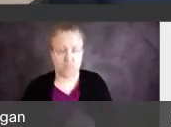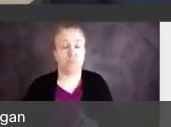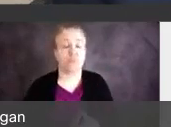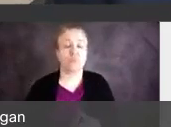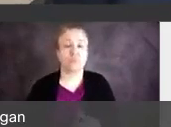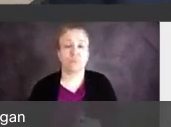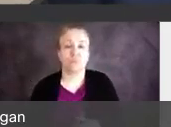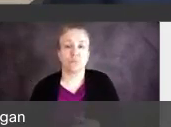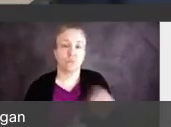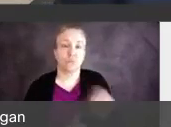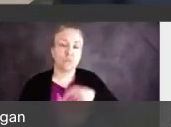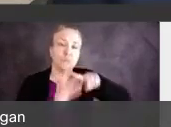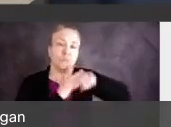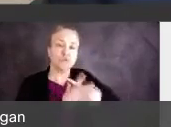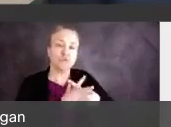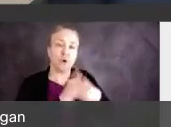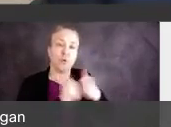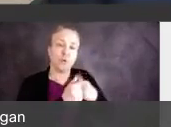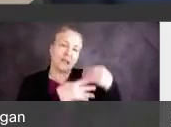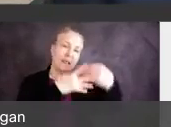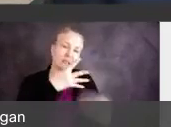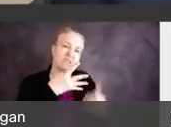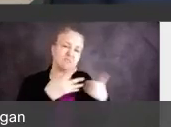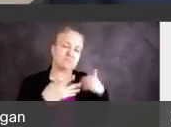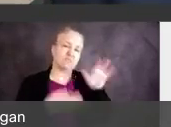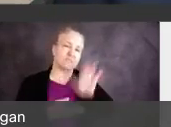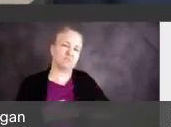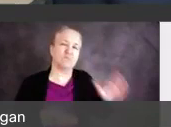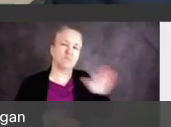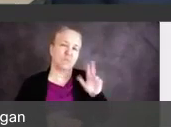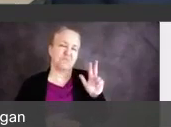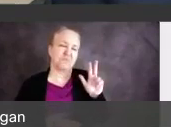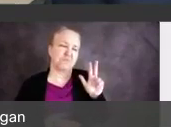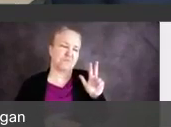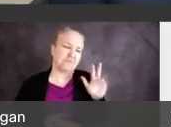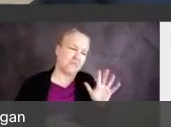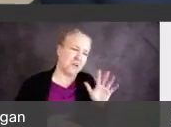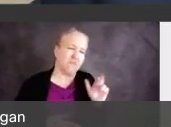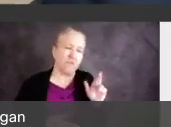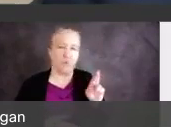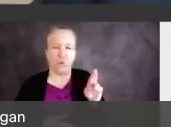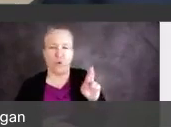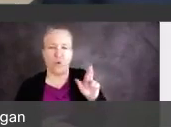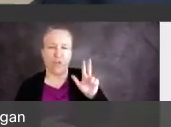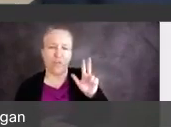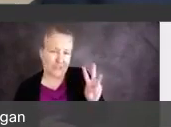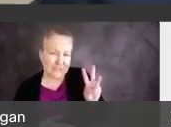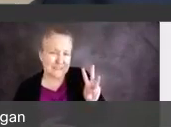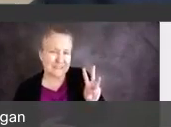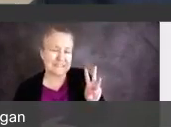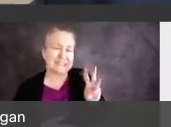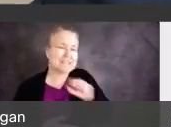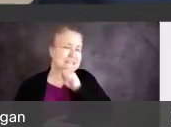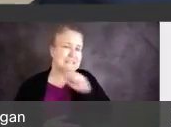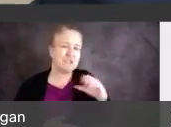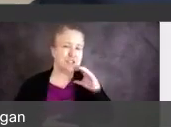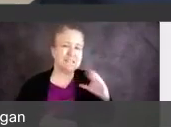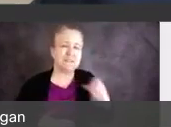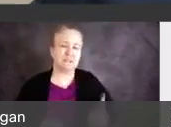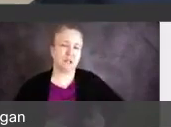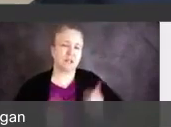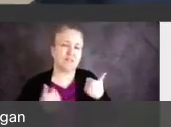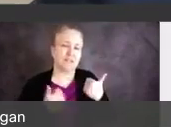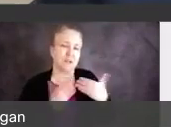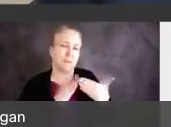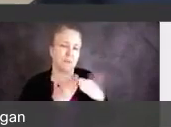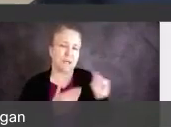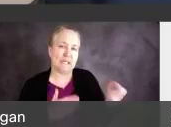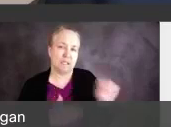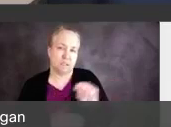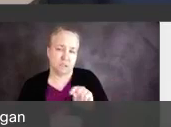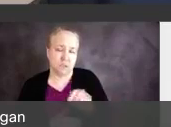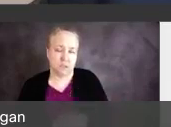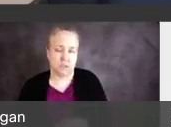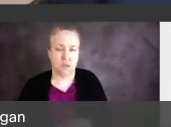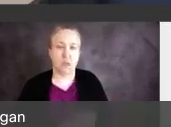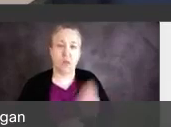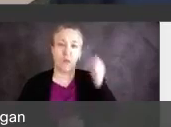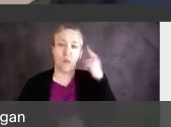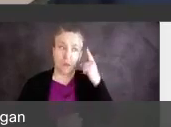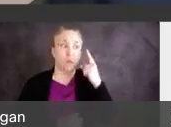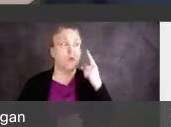with a list of about 35 or 36 senior living communities where the seniors that live there are